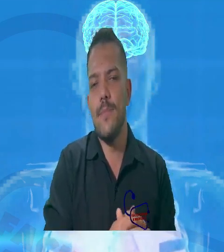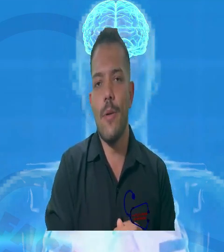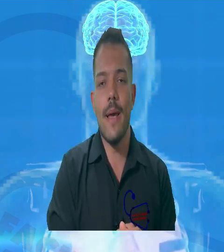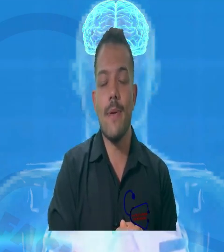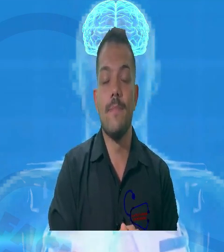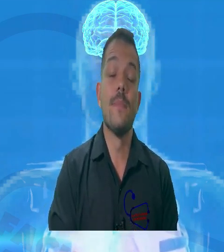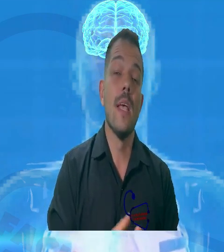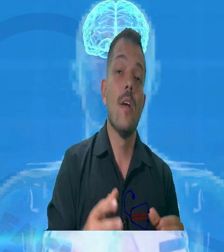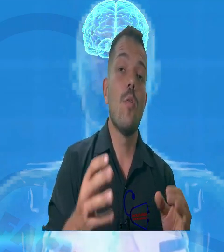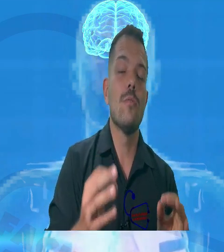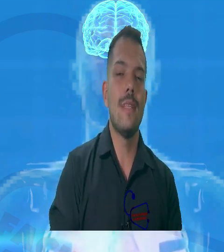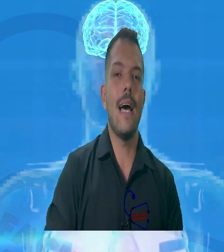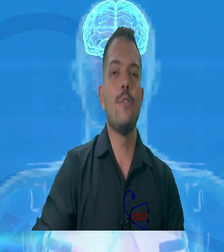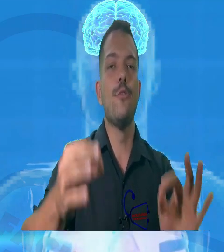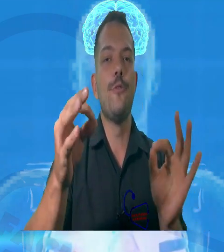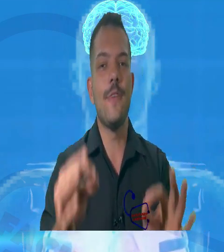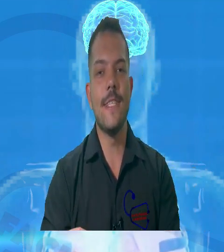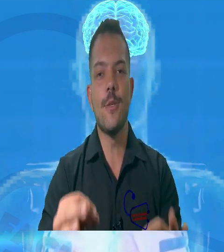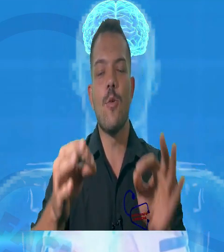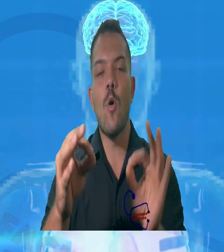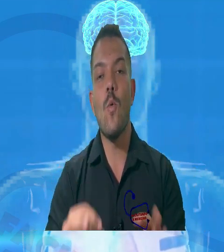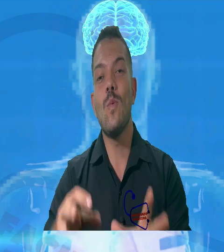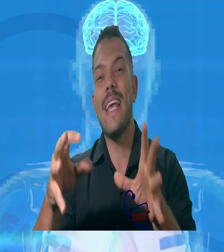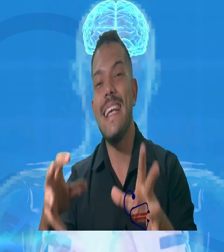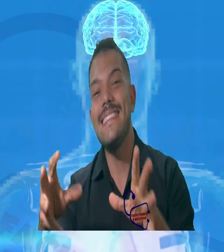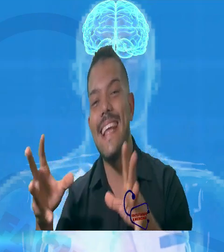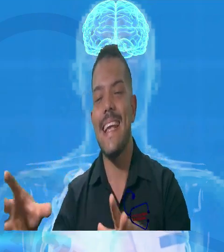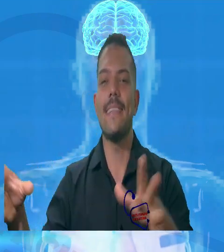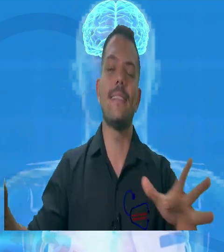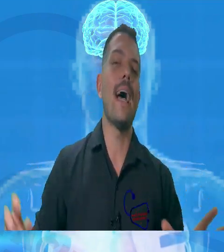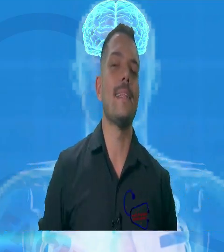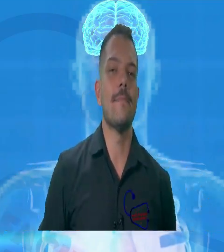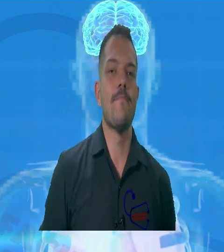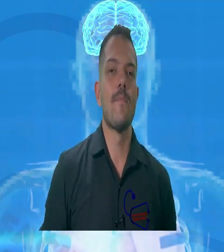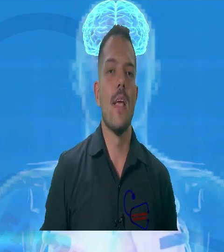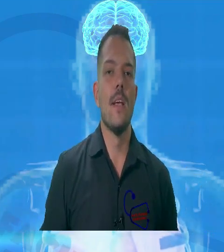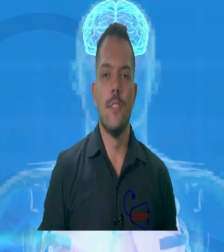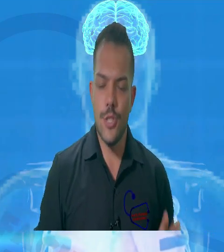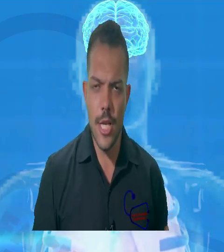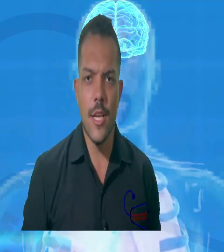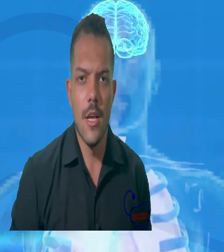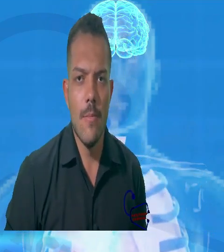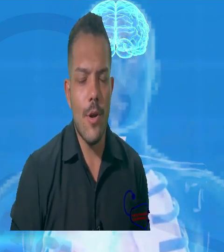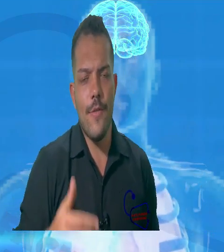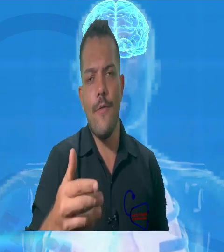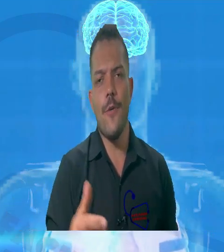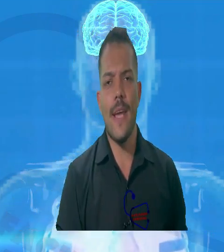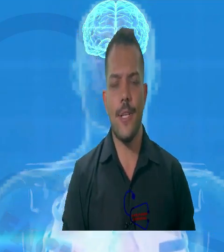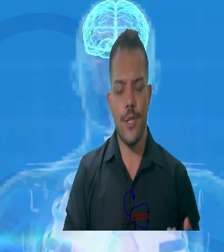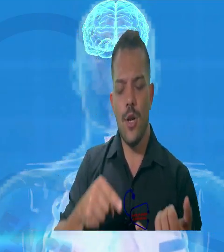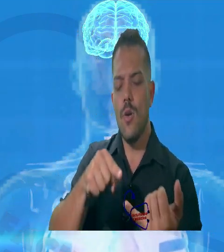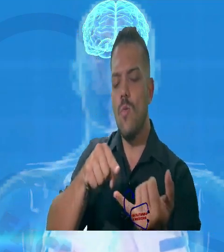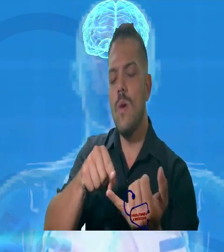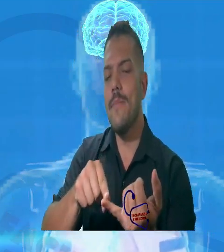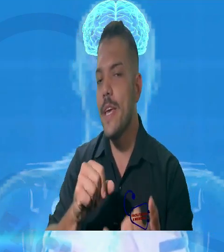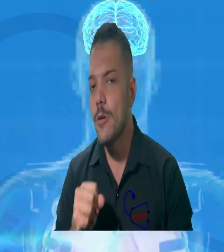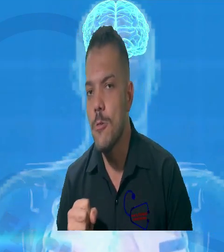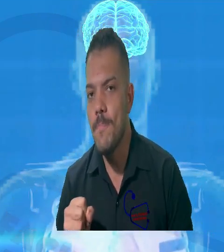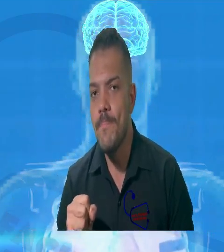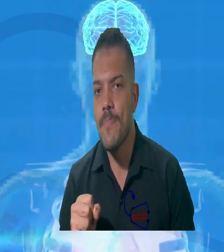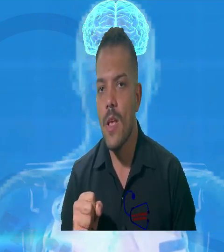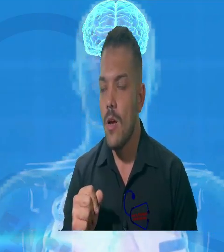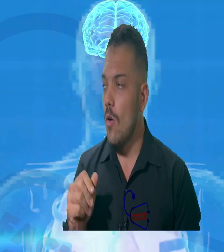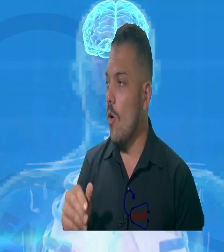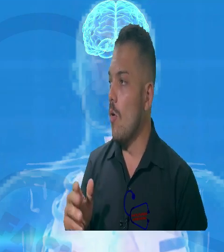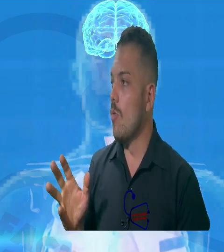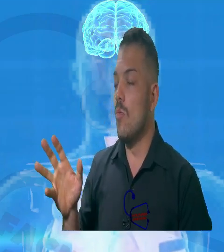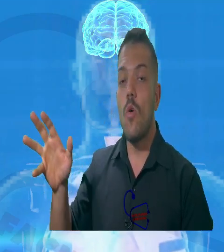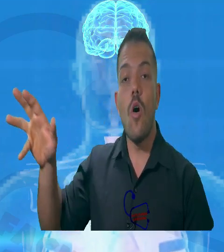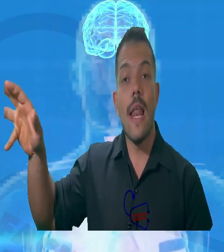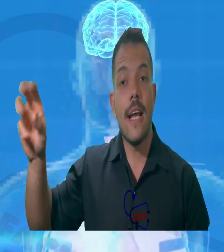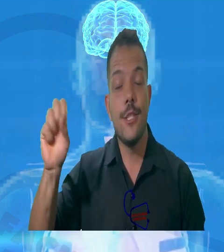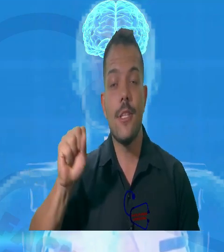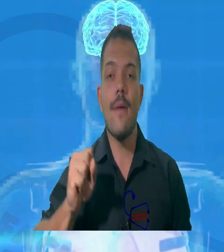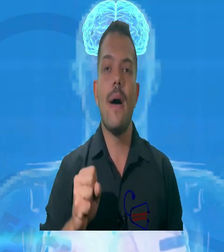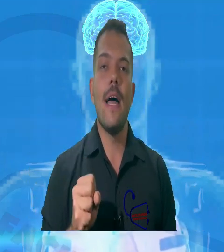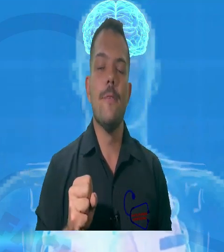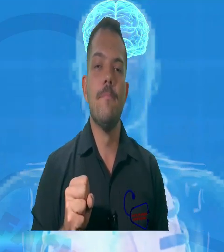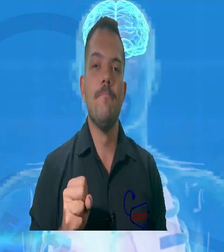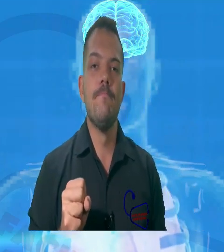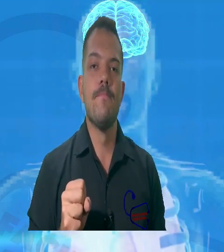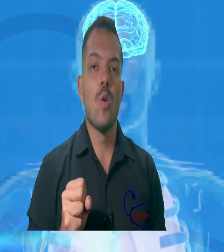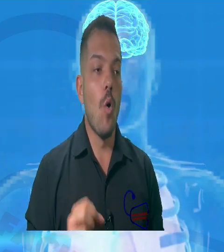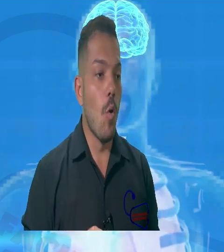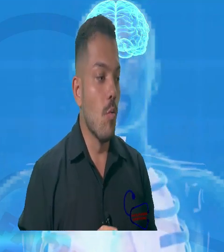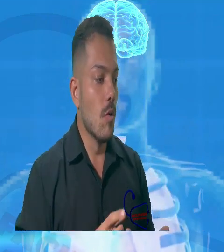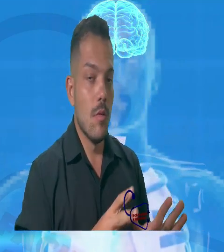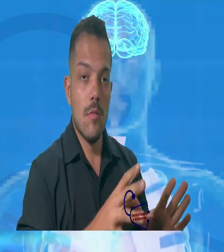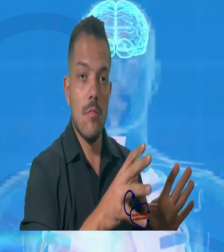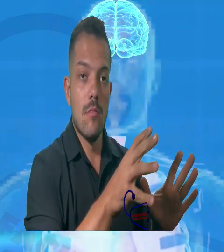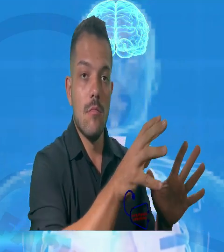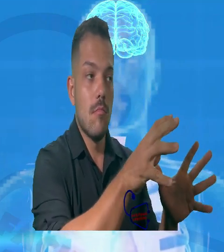problem physical contact with someone who has scabies Yes, probably a friend or a co-worker or